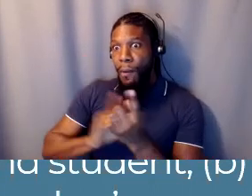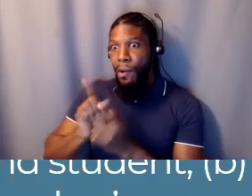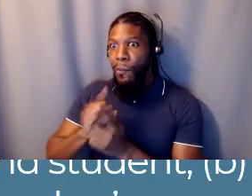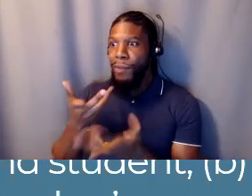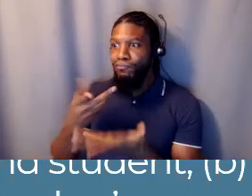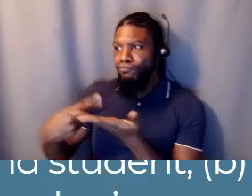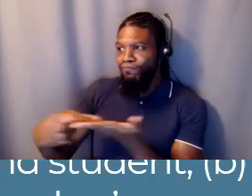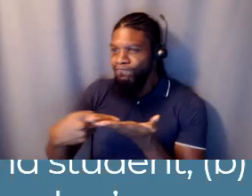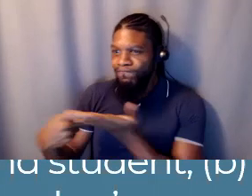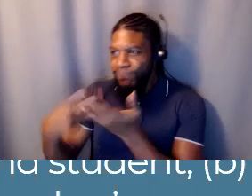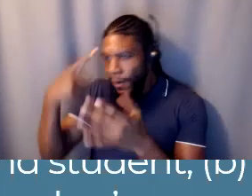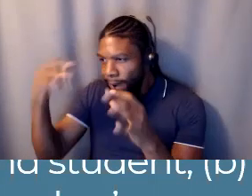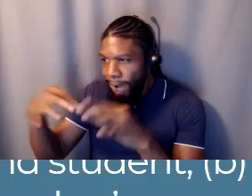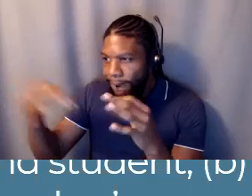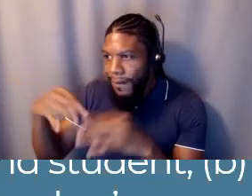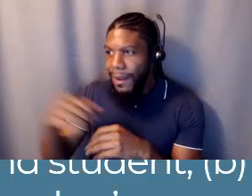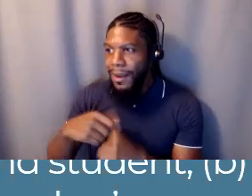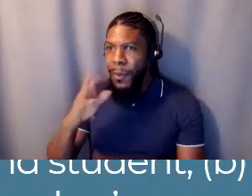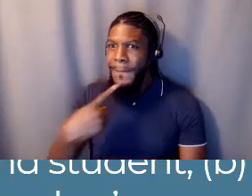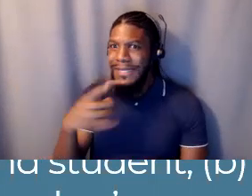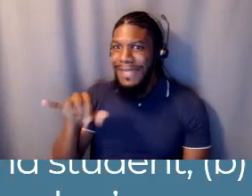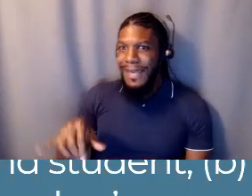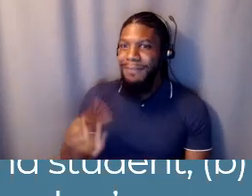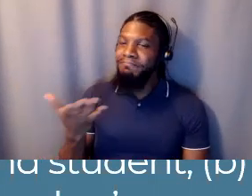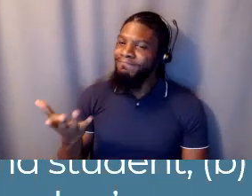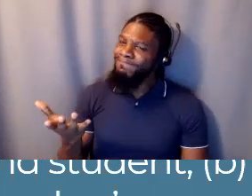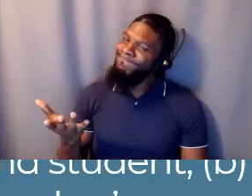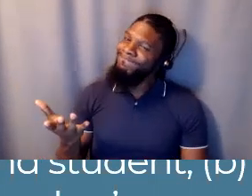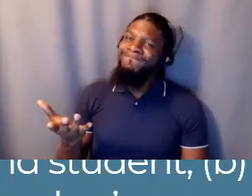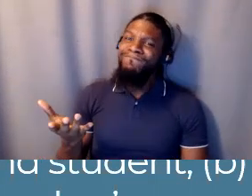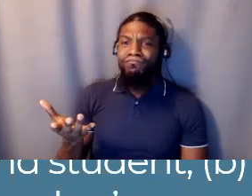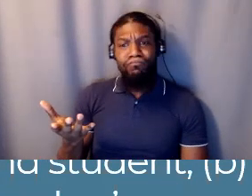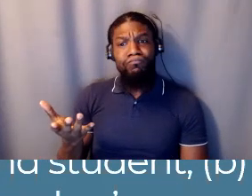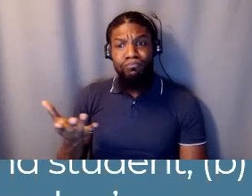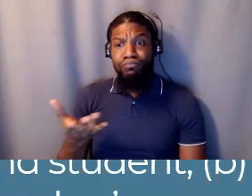But I think a lot has happened in the decade or so that's transpired.